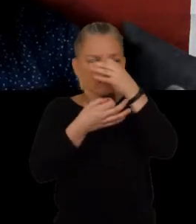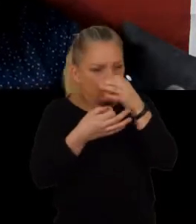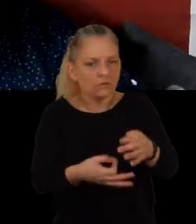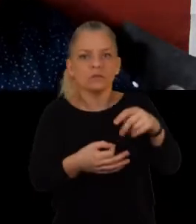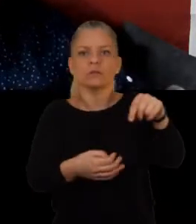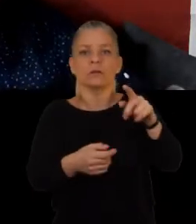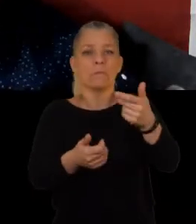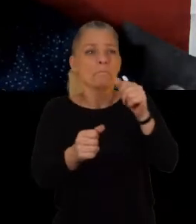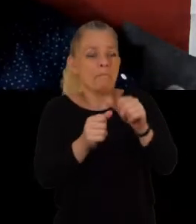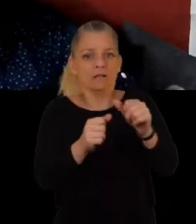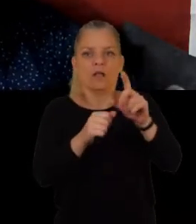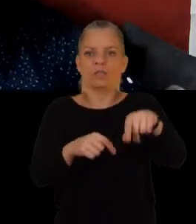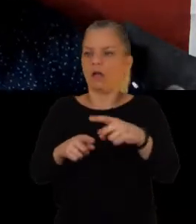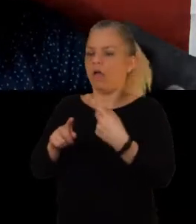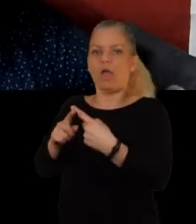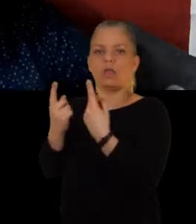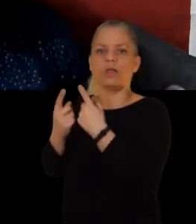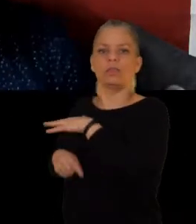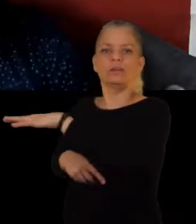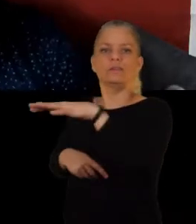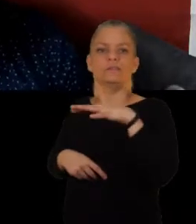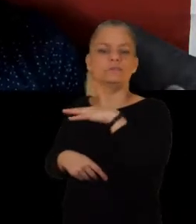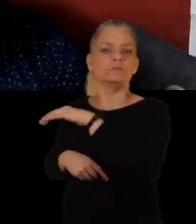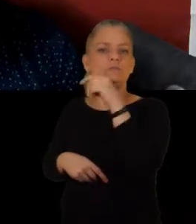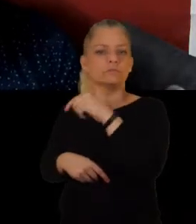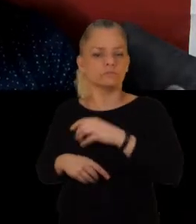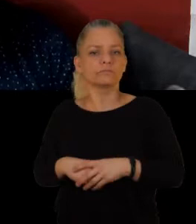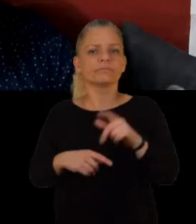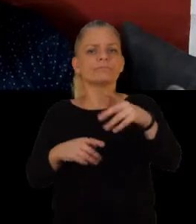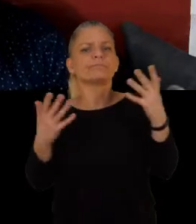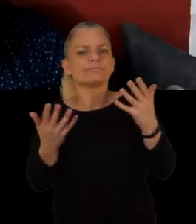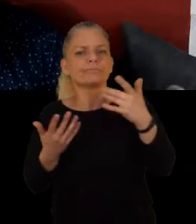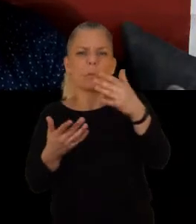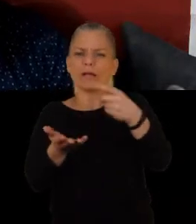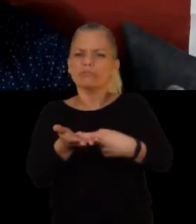it's certainly worth being hooked on um and certainly better than lots of other things